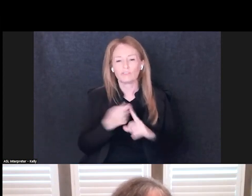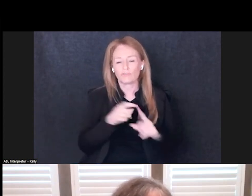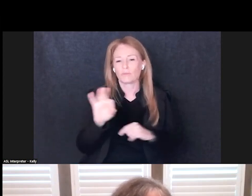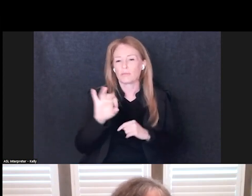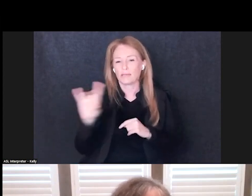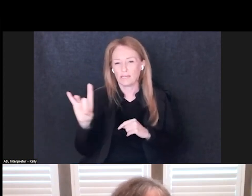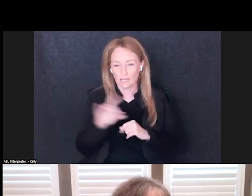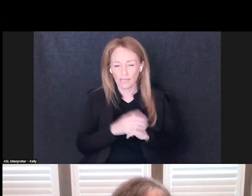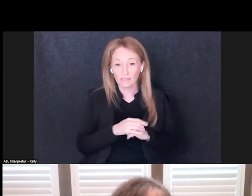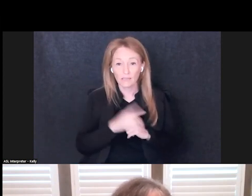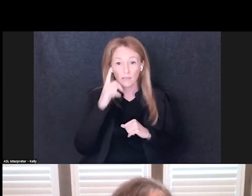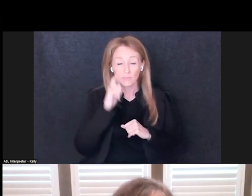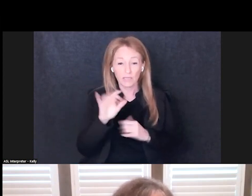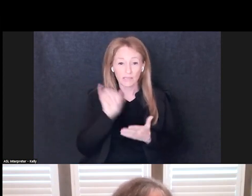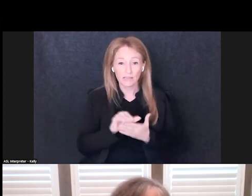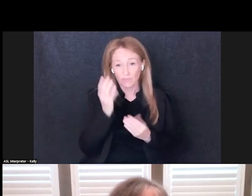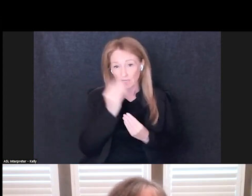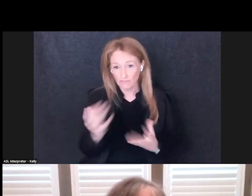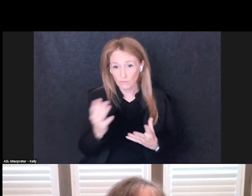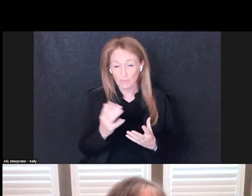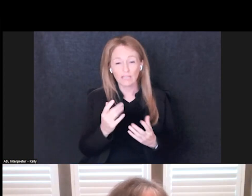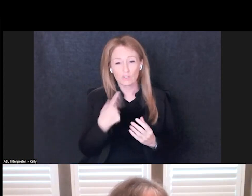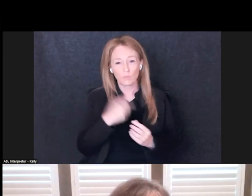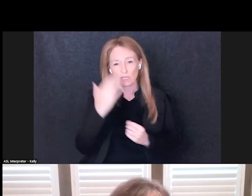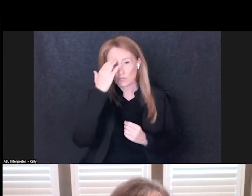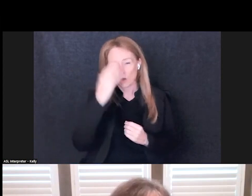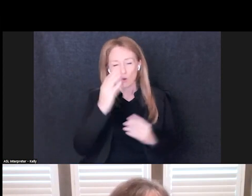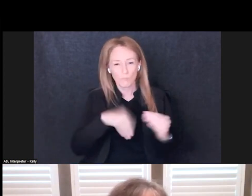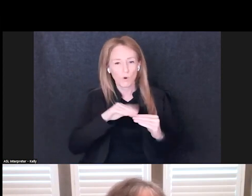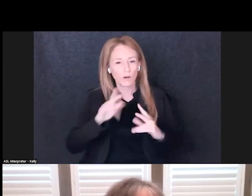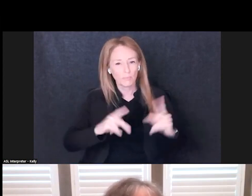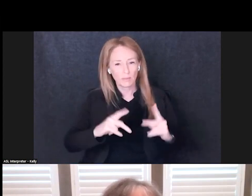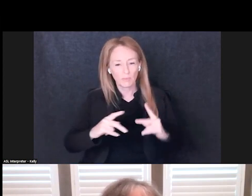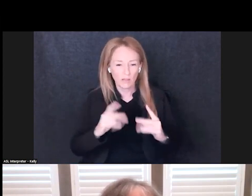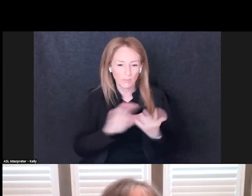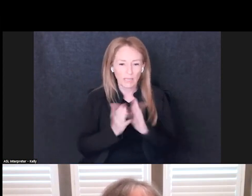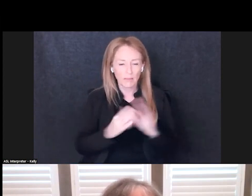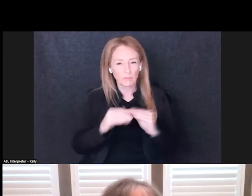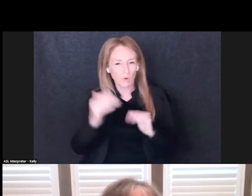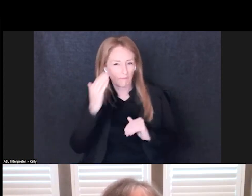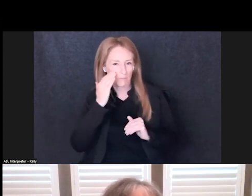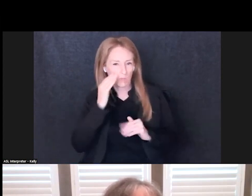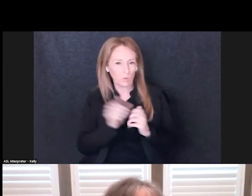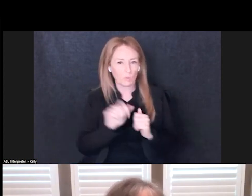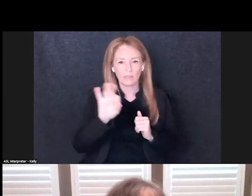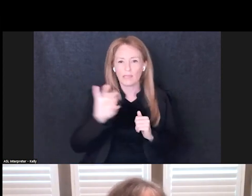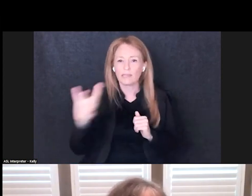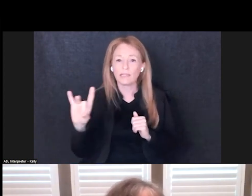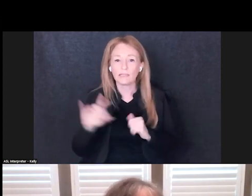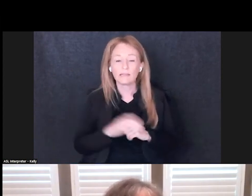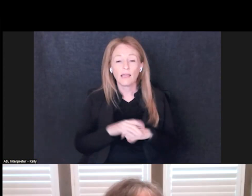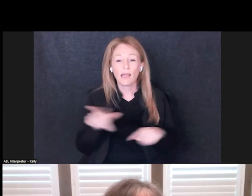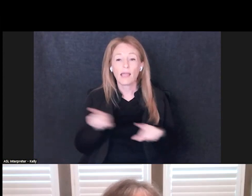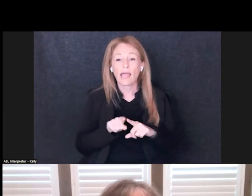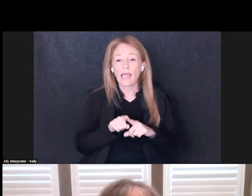BECAUSE OF THAT WE KNOW THAT MORE PEOPLE ARE FAMILIAR WITH 988.